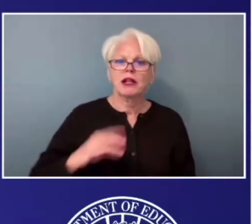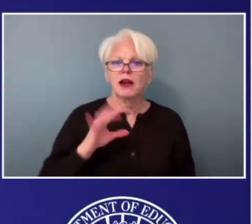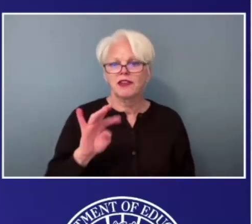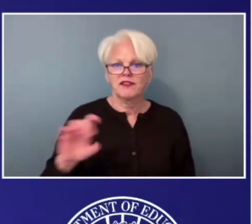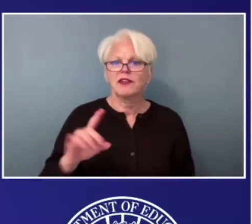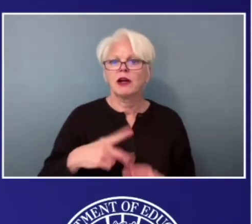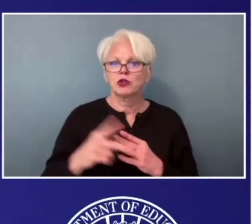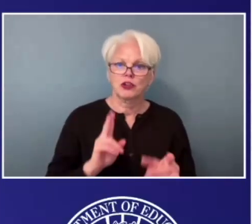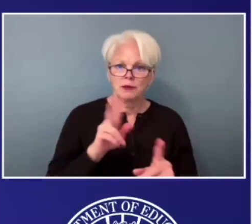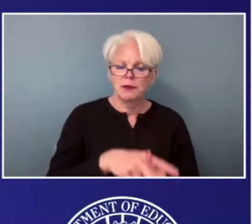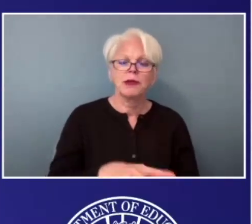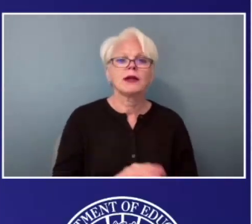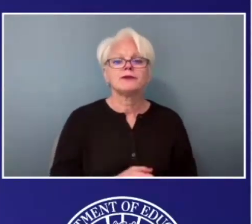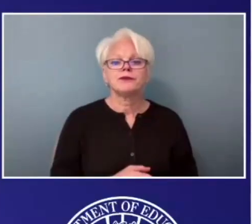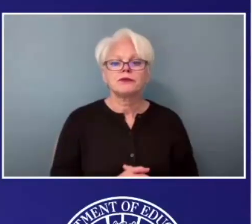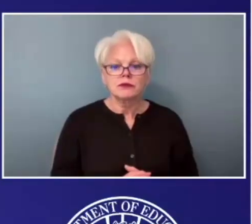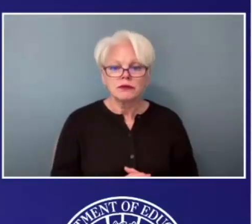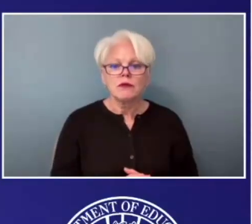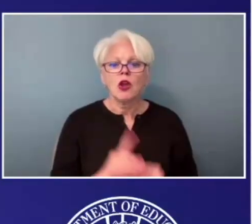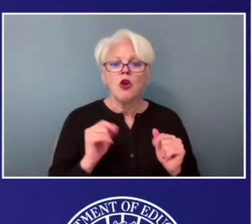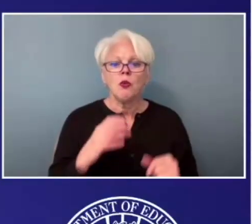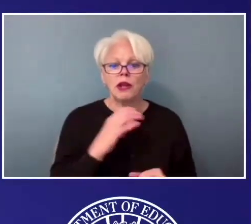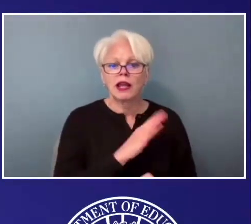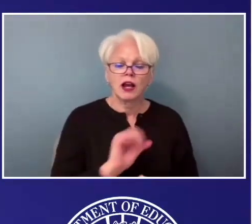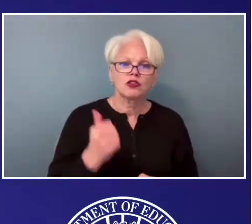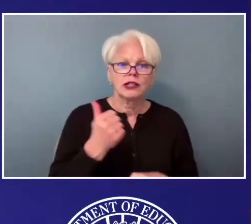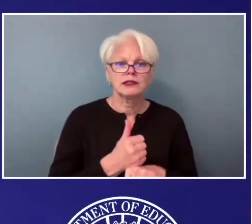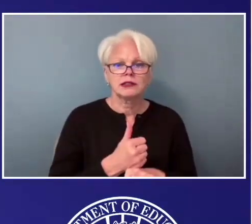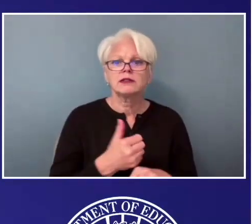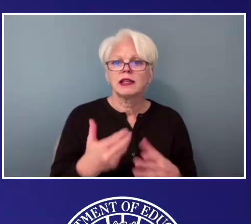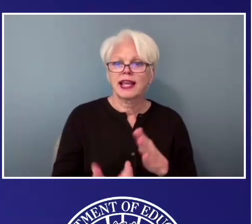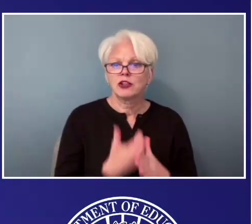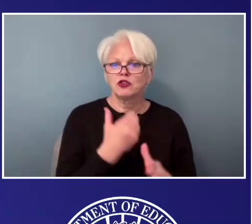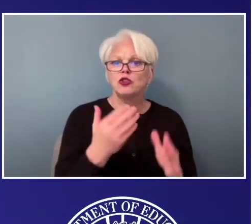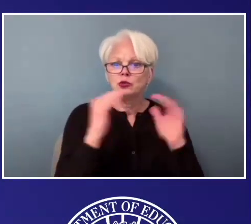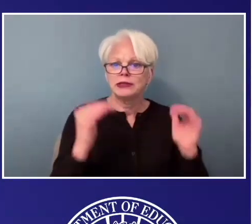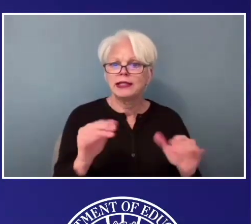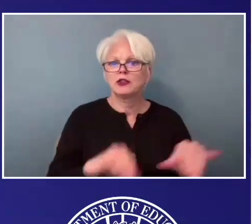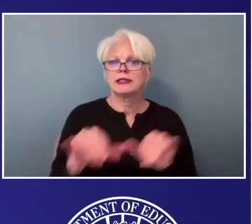And when Congress instituted this new Tiered Standard plan, they did not describe,